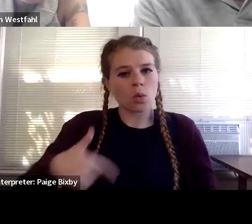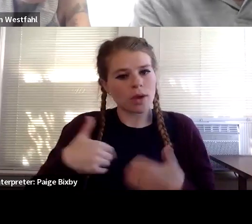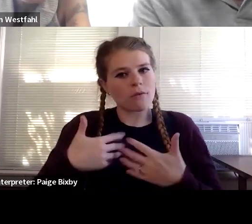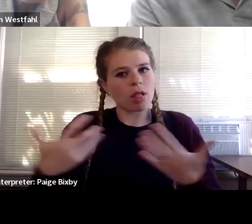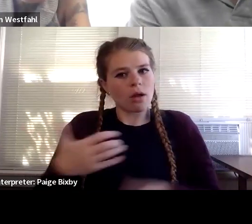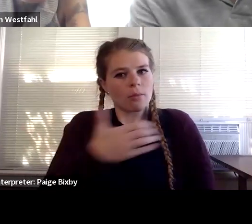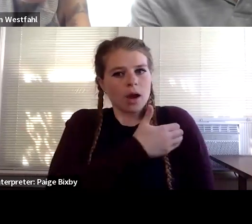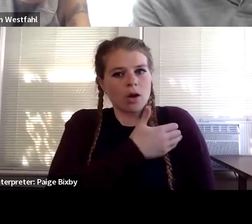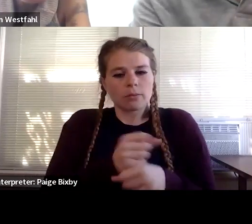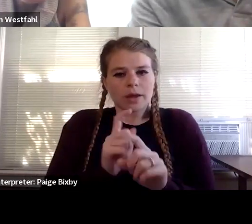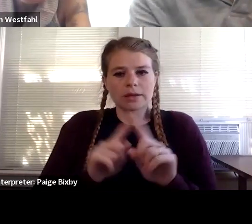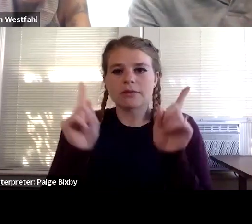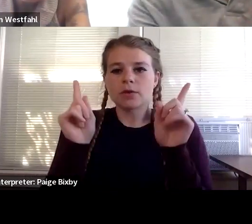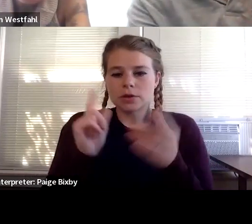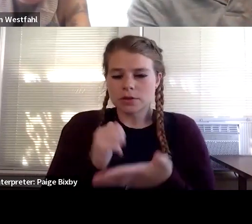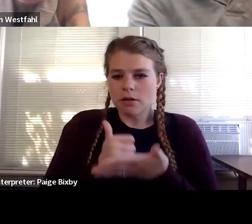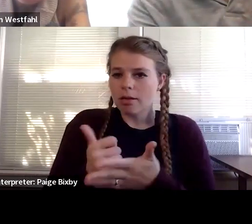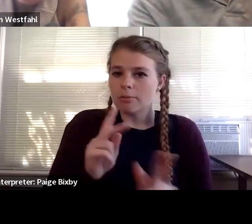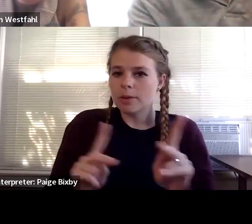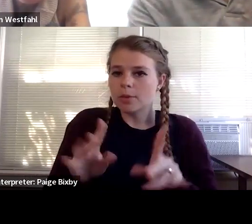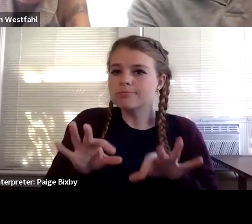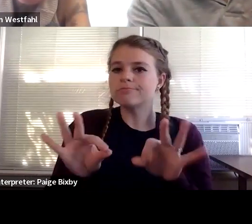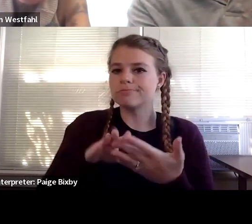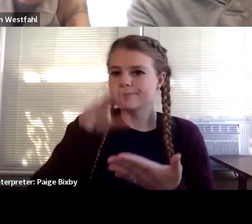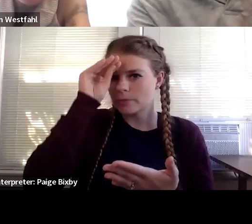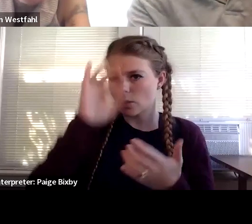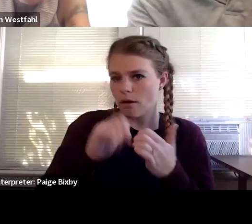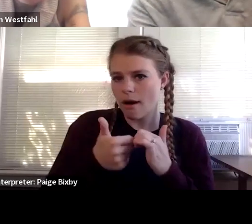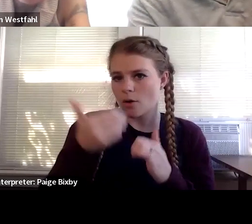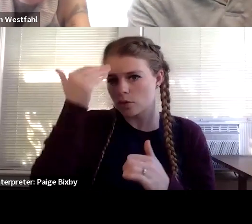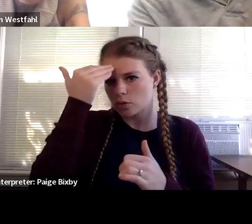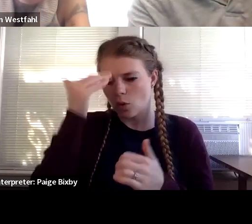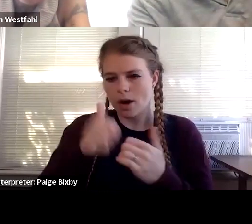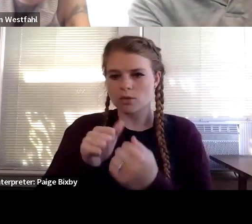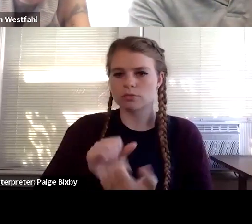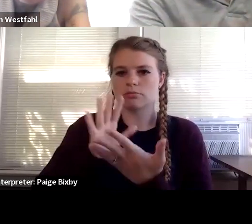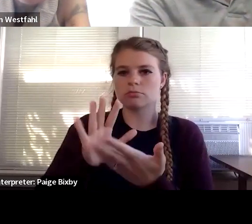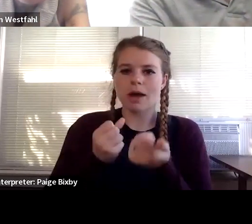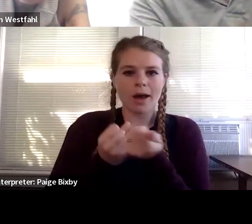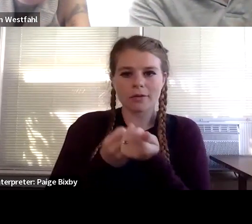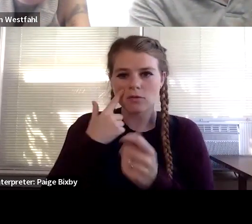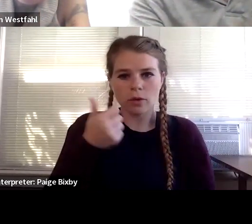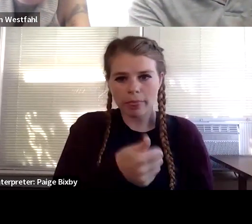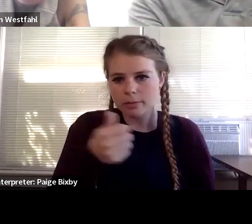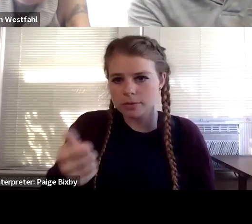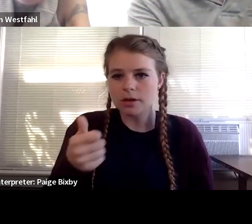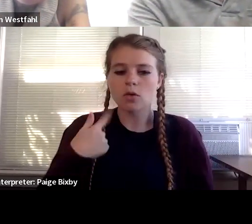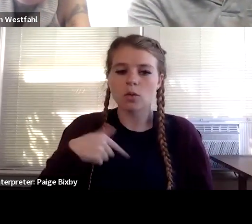And we can help people, you know, learn how to and know that they can stand up for themselves and advocate and we can be there to support people as well,